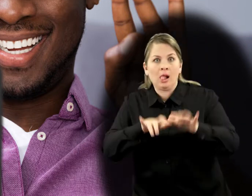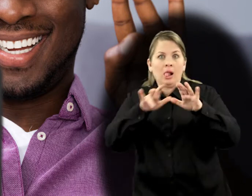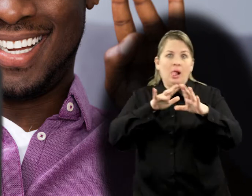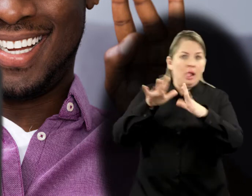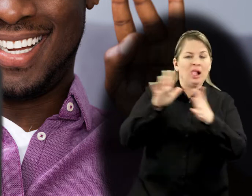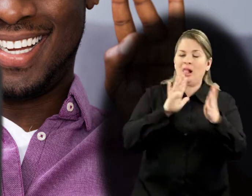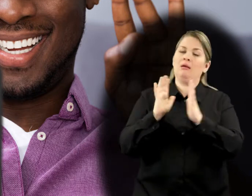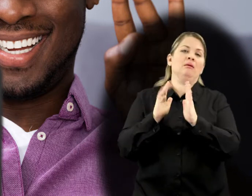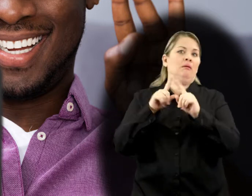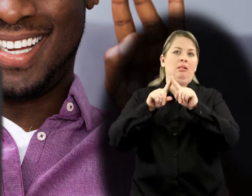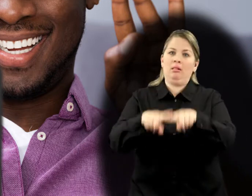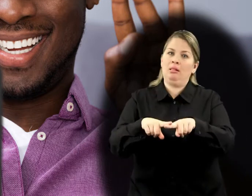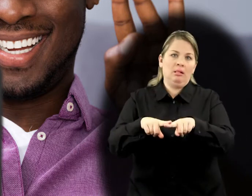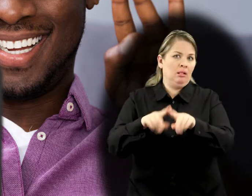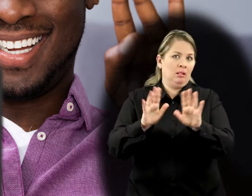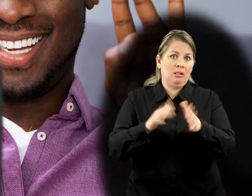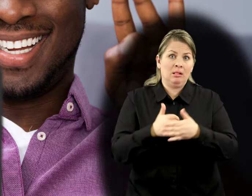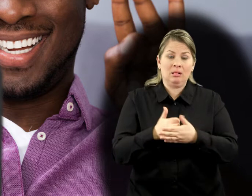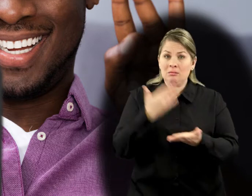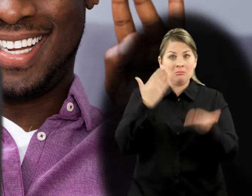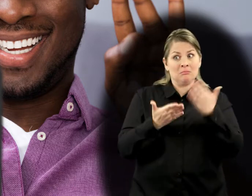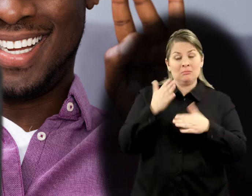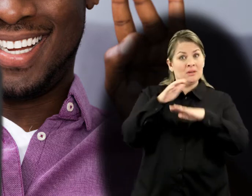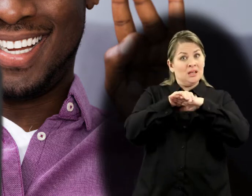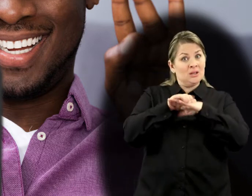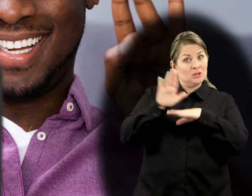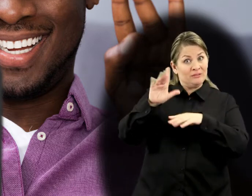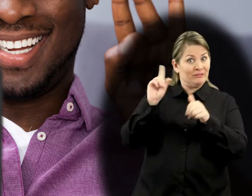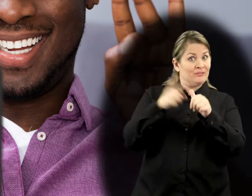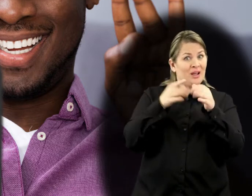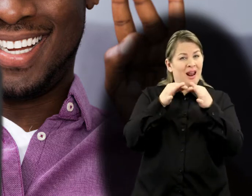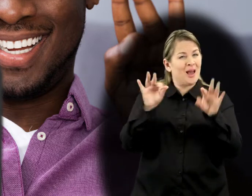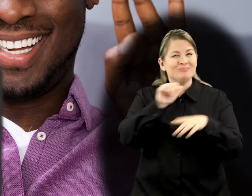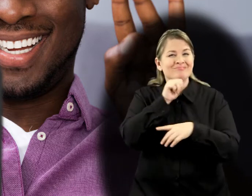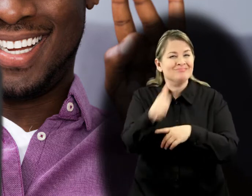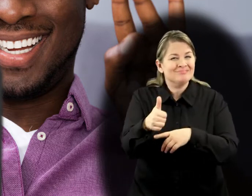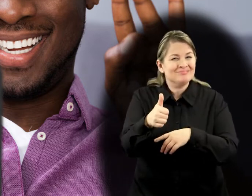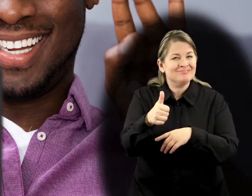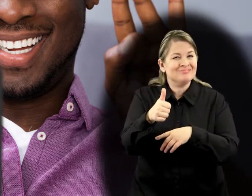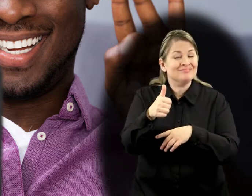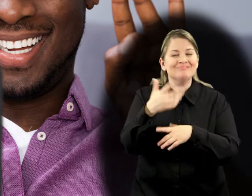Some ASL users are not proficient readers in their second language, such as English or Spanish.